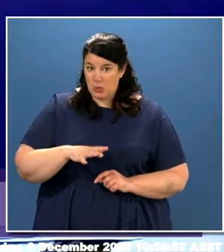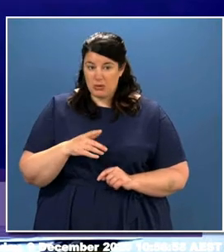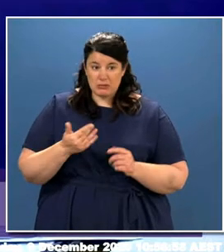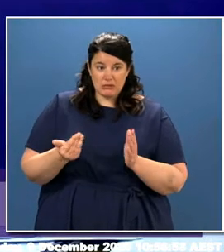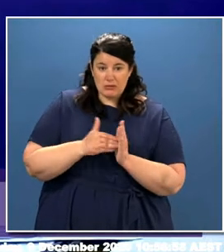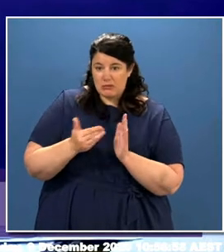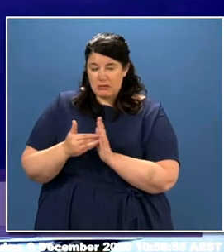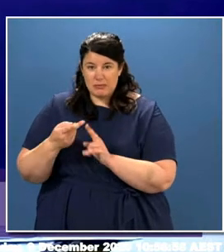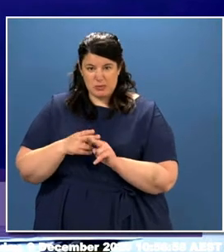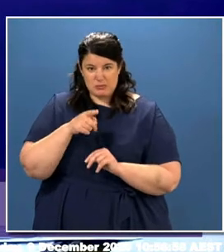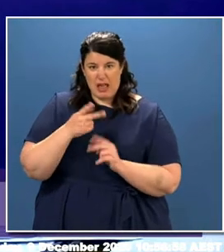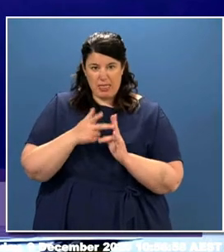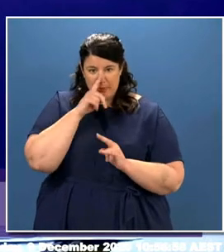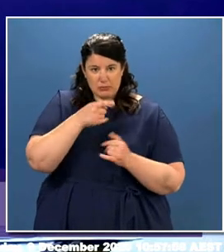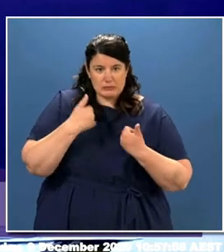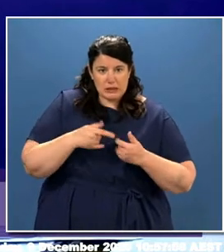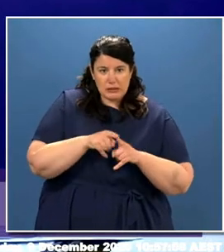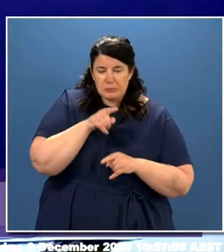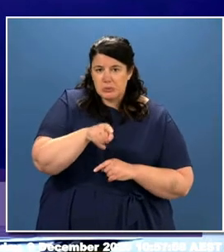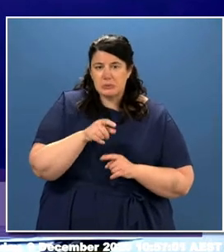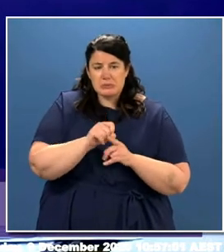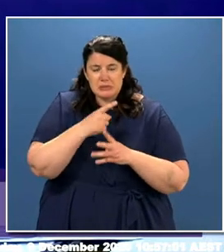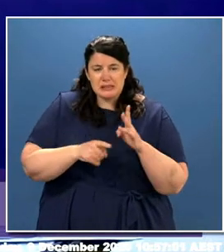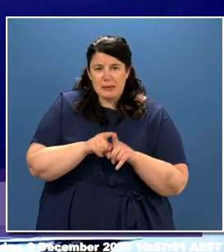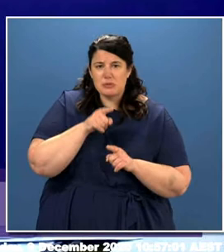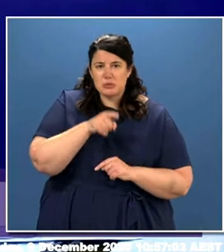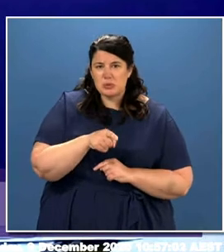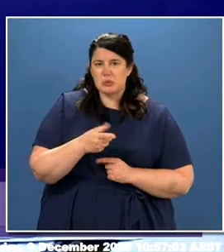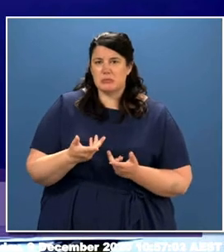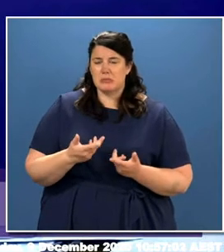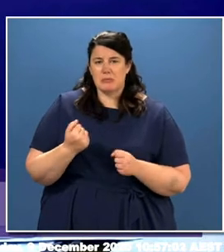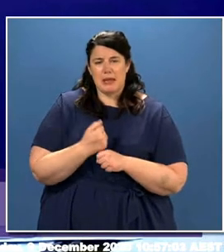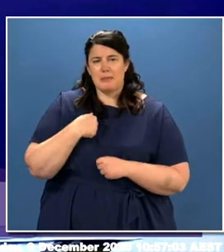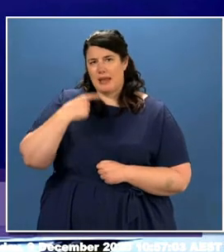And that raises a question that we haven't really heard much about before.